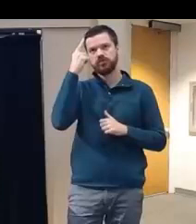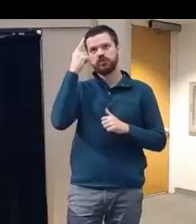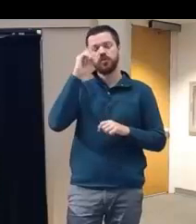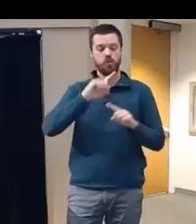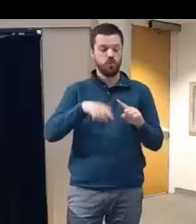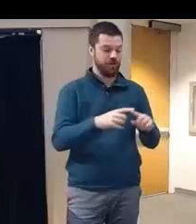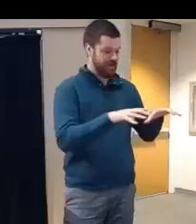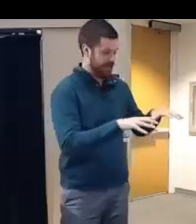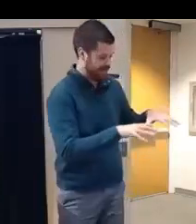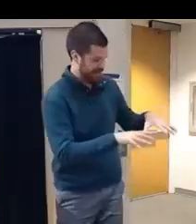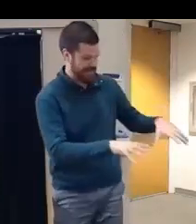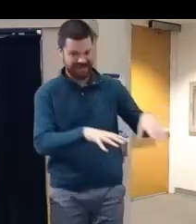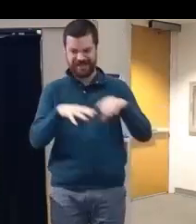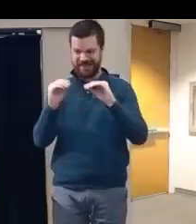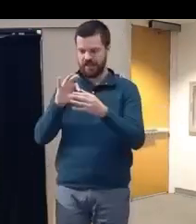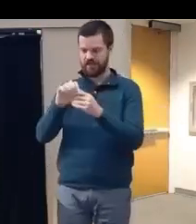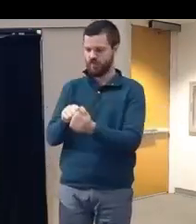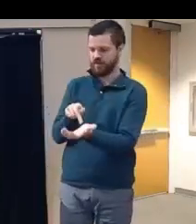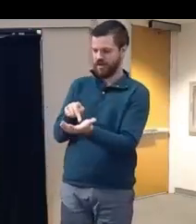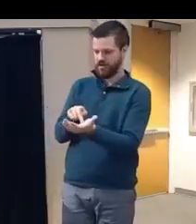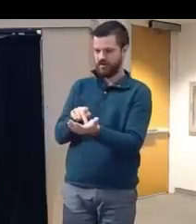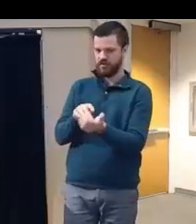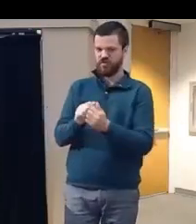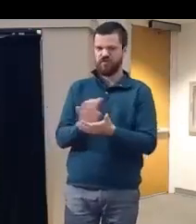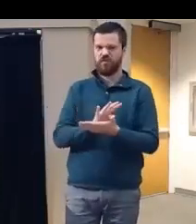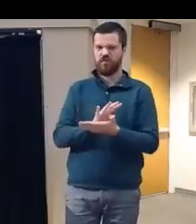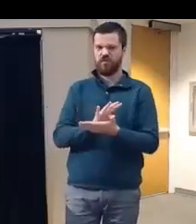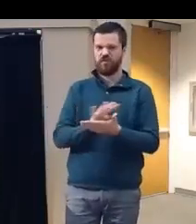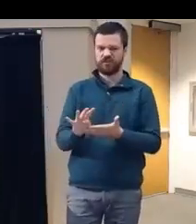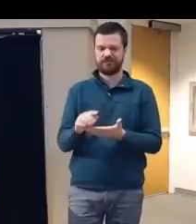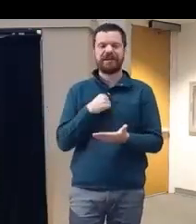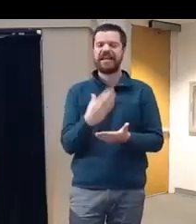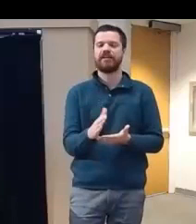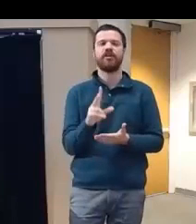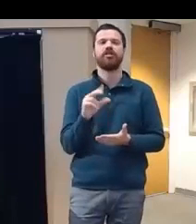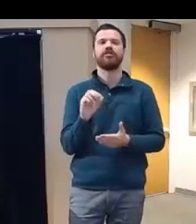medical student education about psychiatry I'll just give you like 30 seconds to think about that